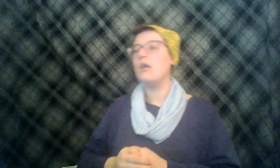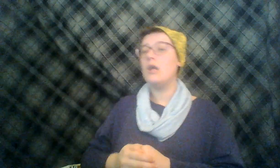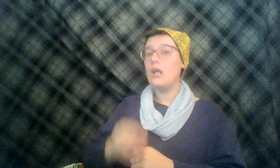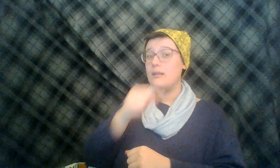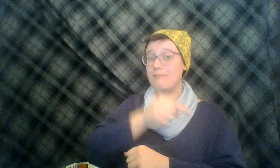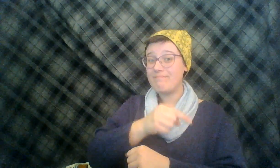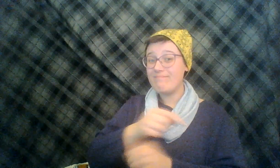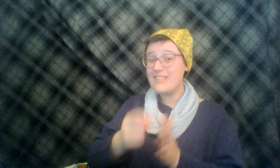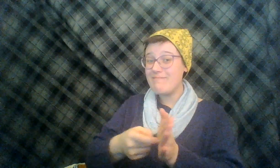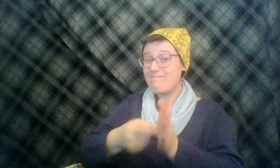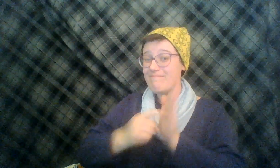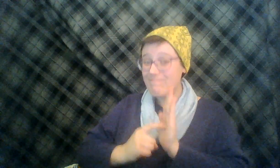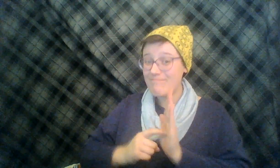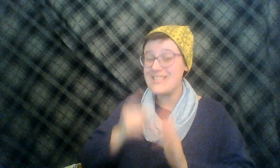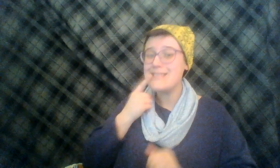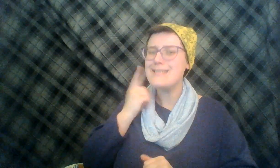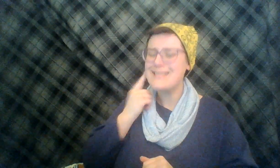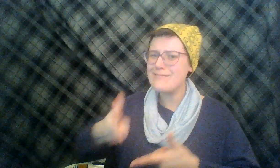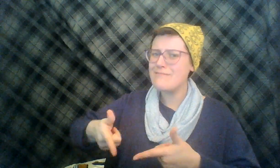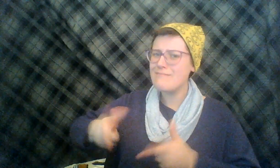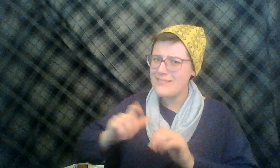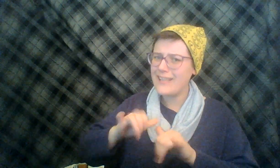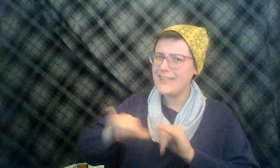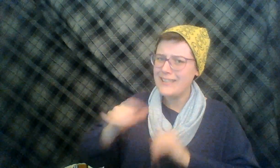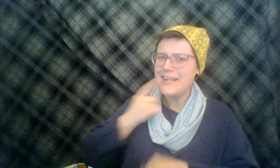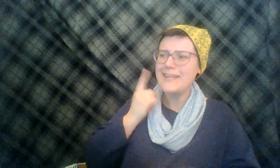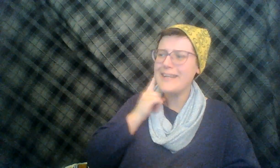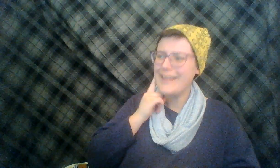and the D/HH community’s demand that the deaf be Deaf.